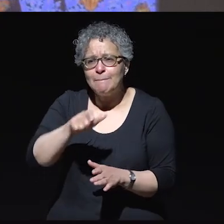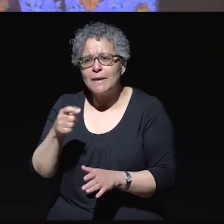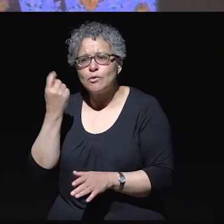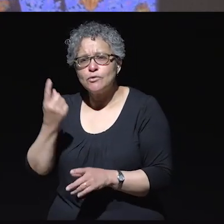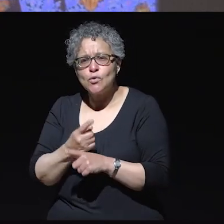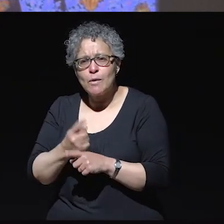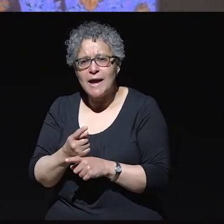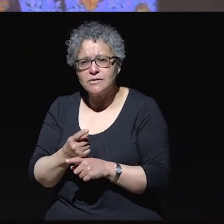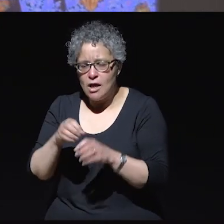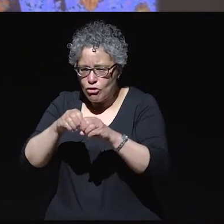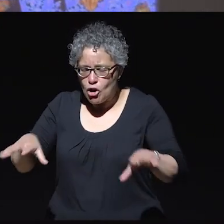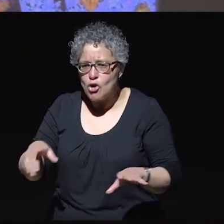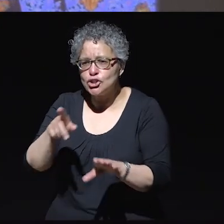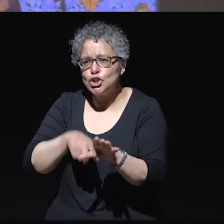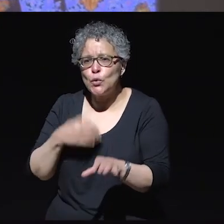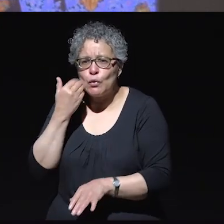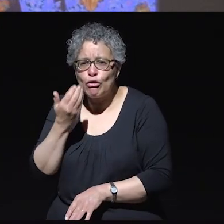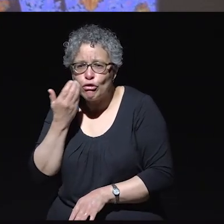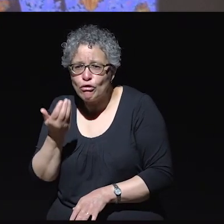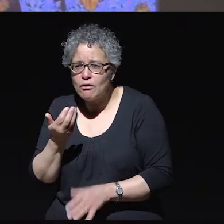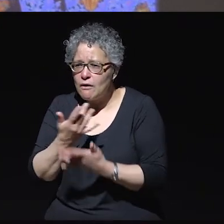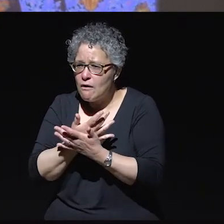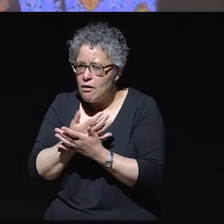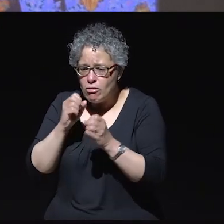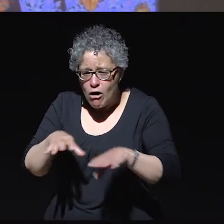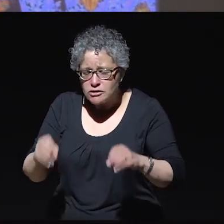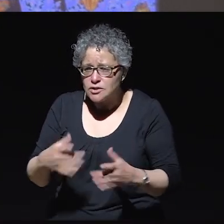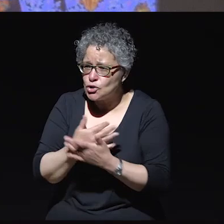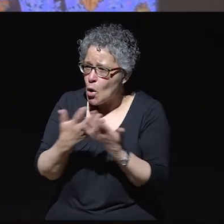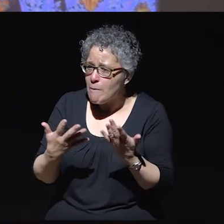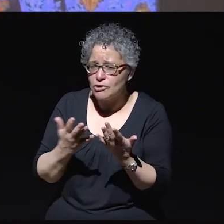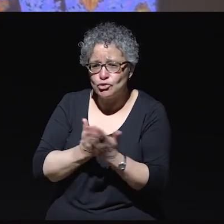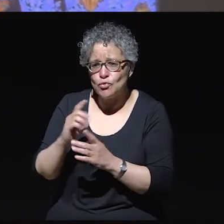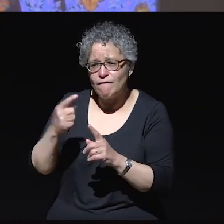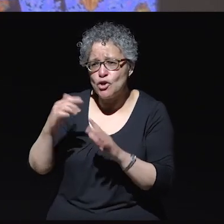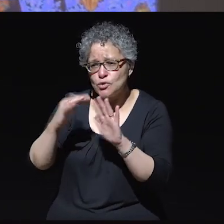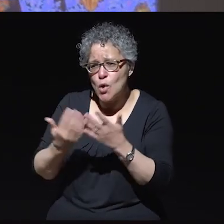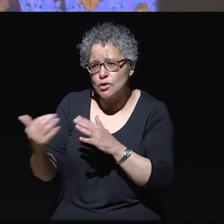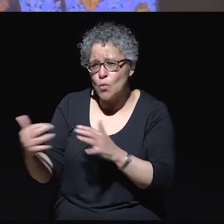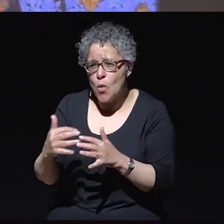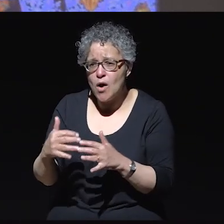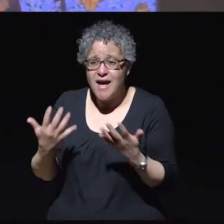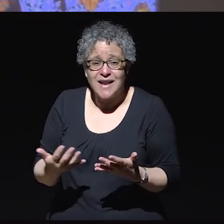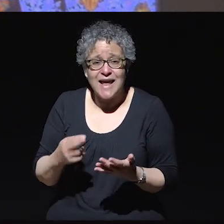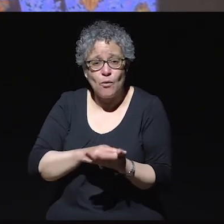again, this idea of they've lost so much already in the First World War and now someone else is leaving us, perhaps permanently,